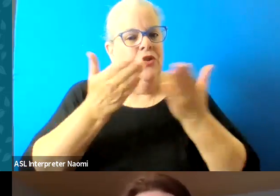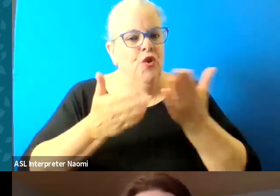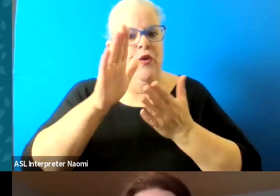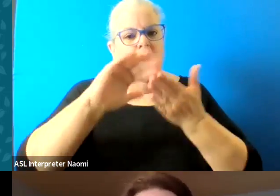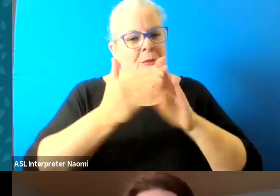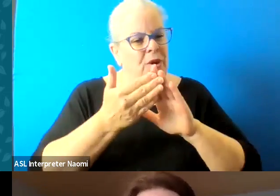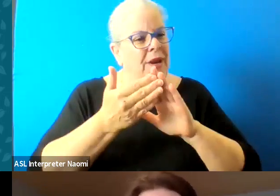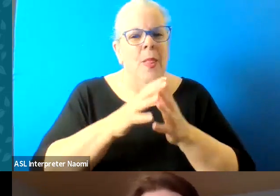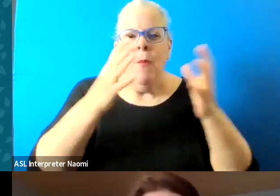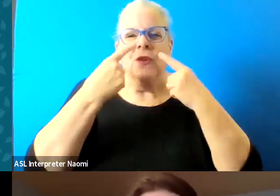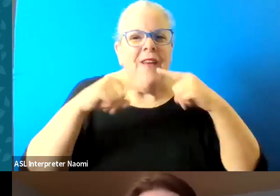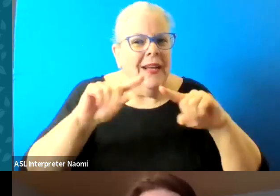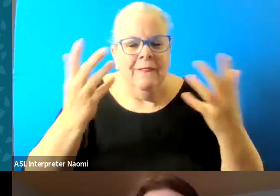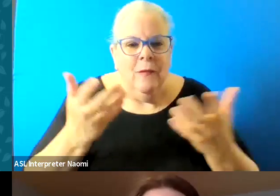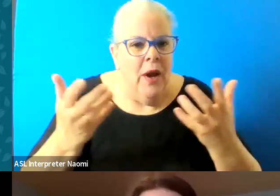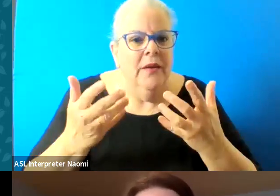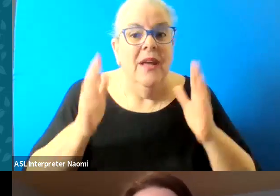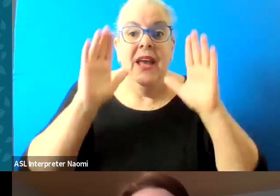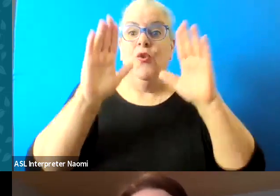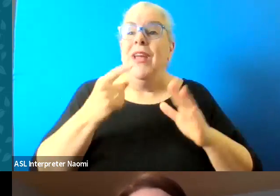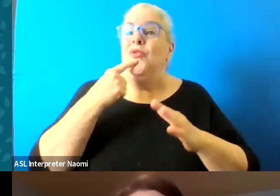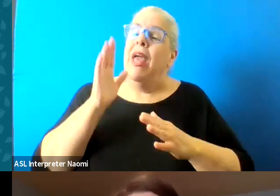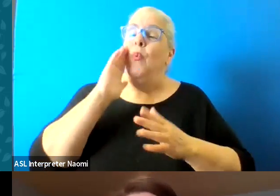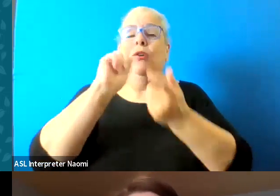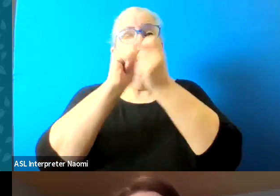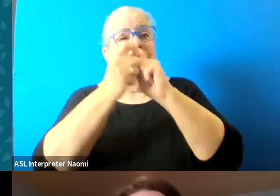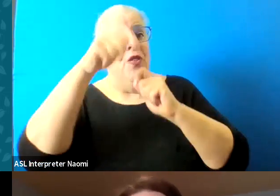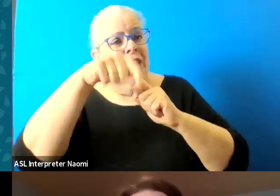You know, it's great to say we're gonna make all these changes and implement all these things.